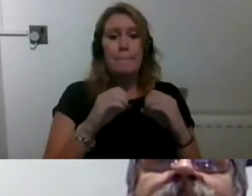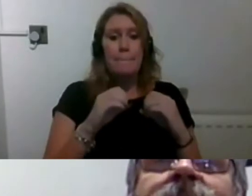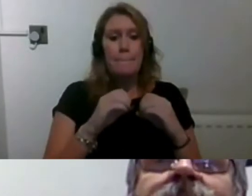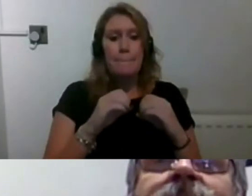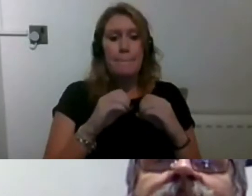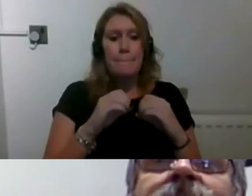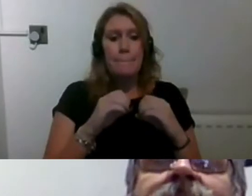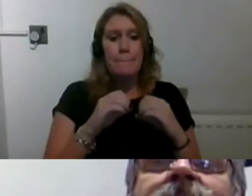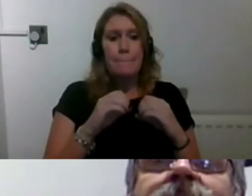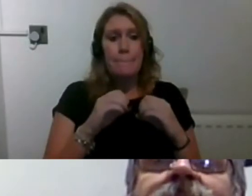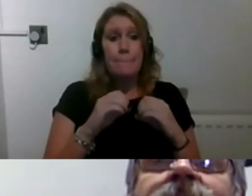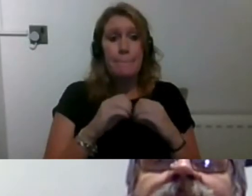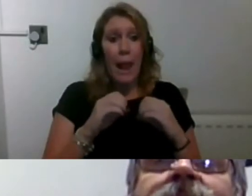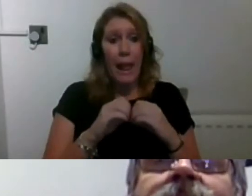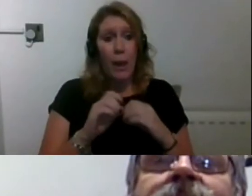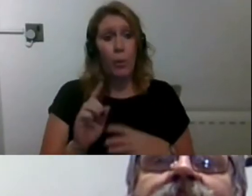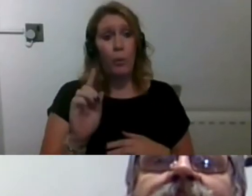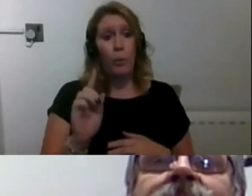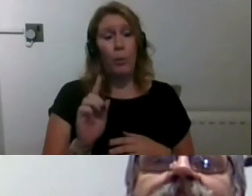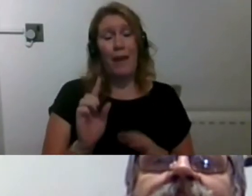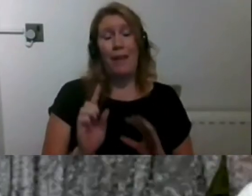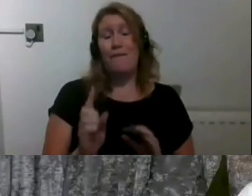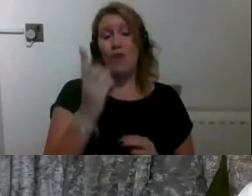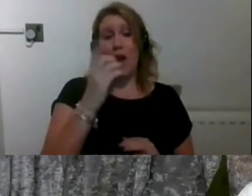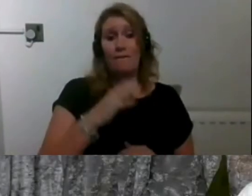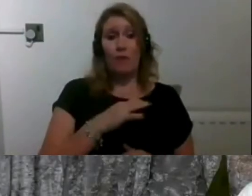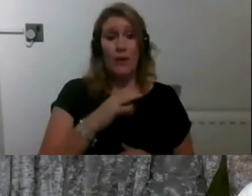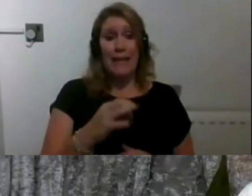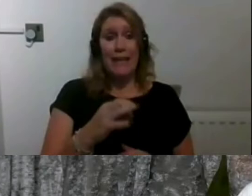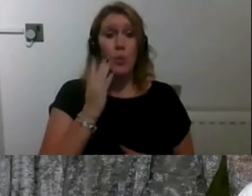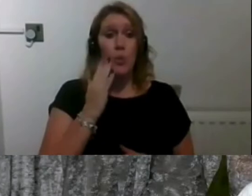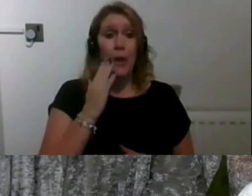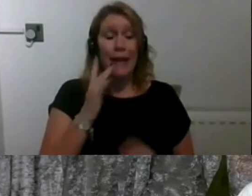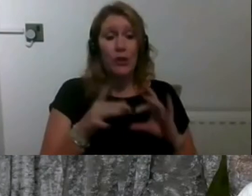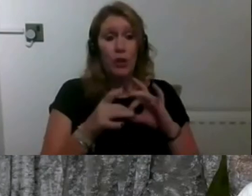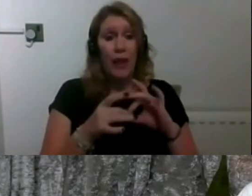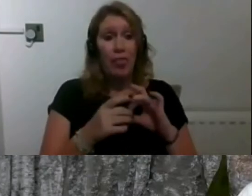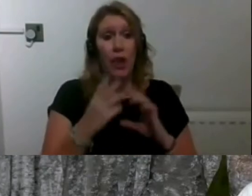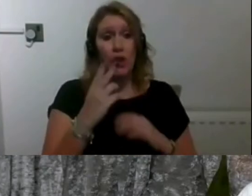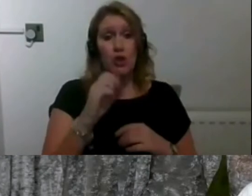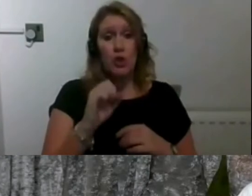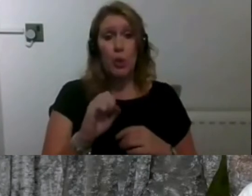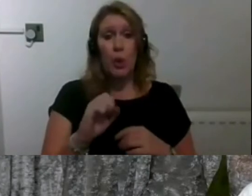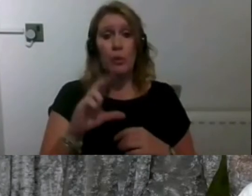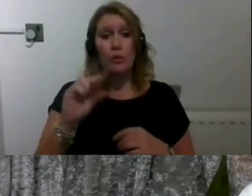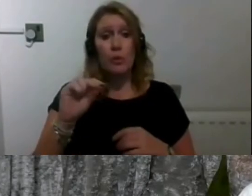volunteers with 2012 I have watched on a long journey over the last 8 years, I know